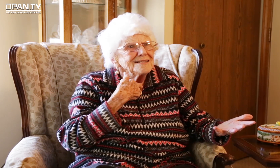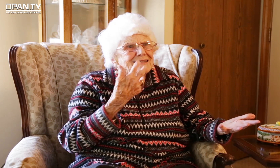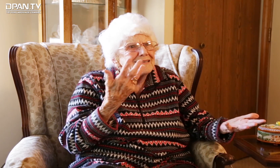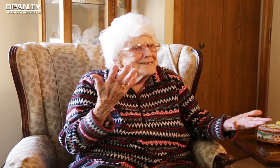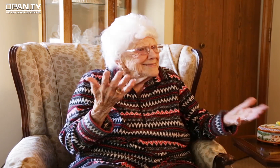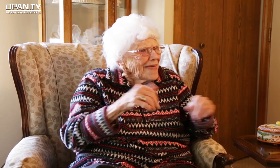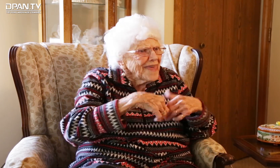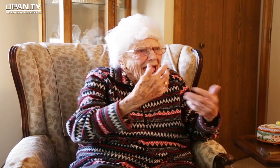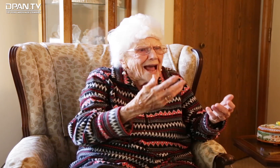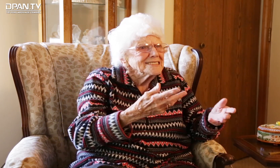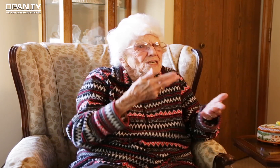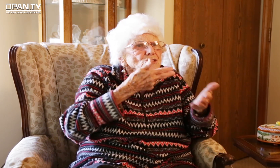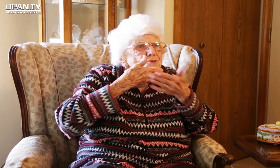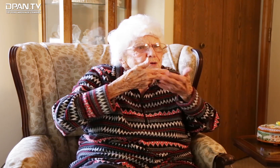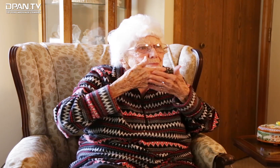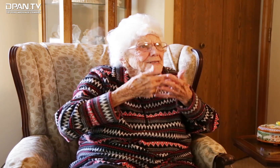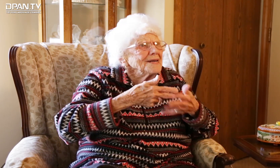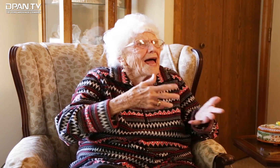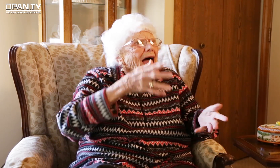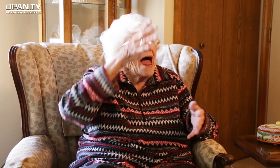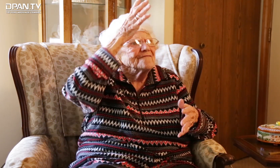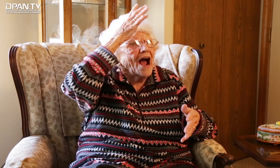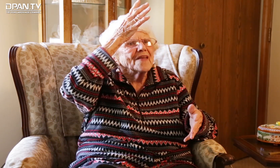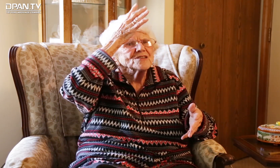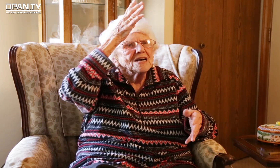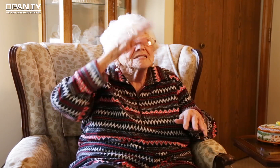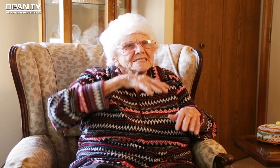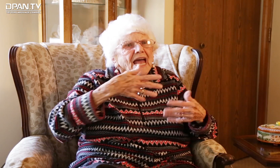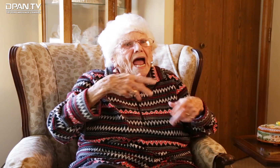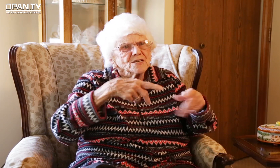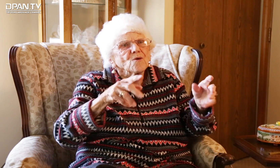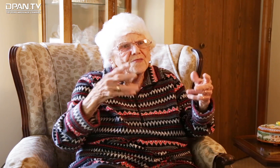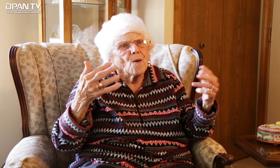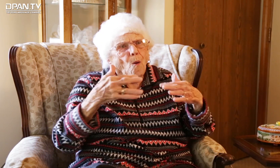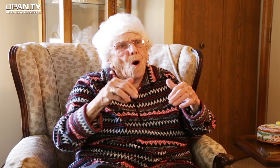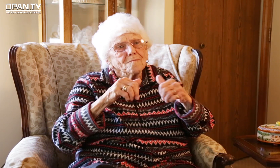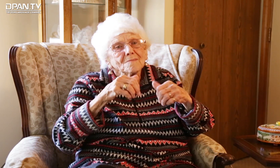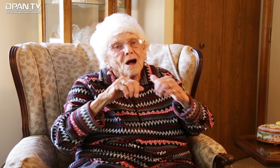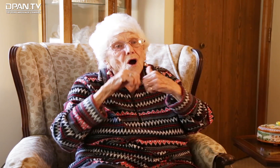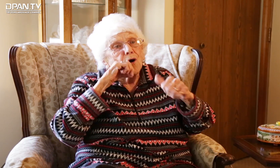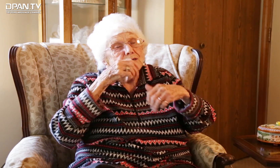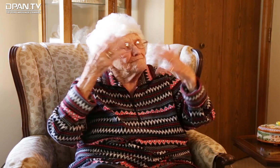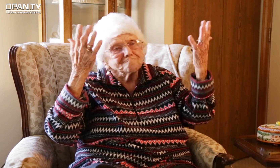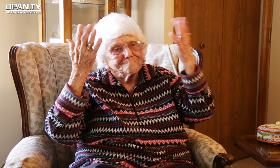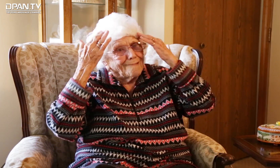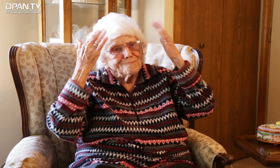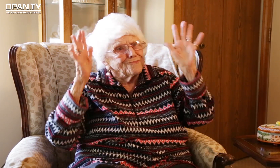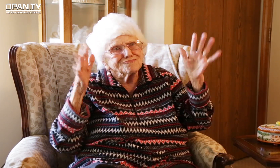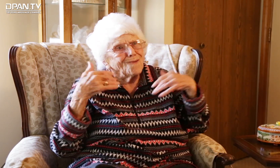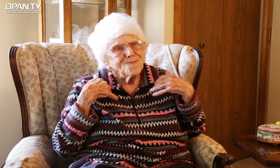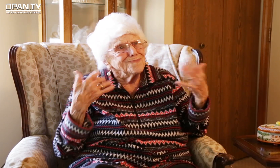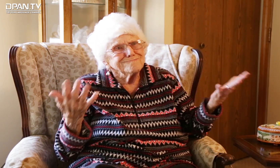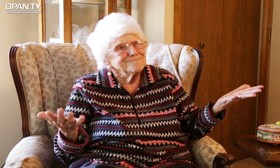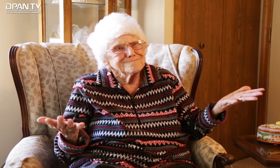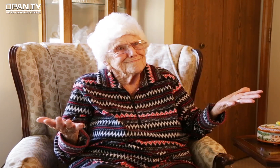Wednesday, Thursday... while she was pregnant. We were stuck with soup! My father died during the war.